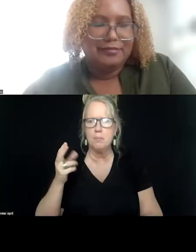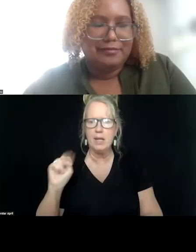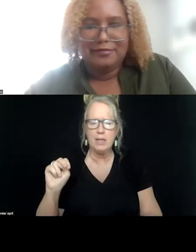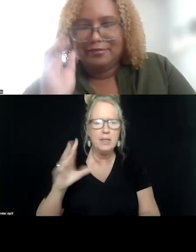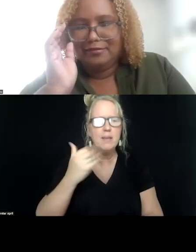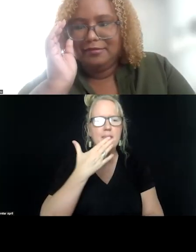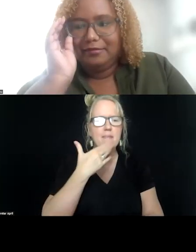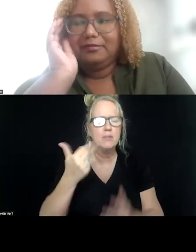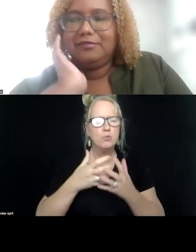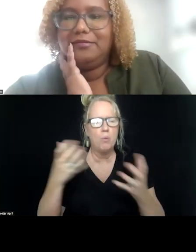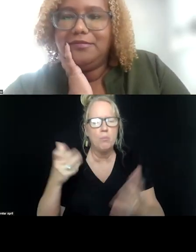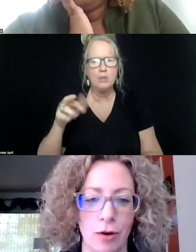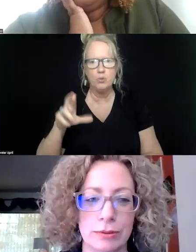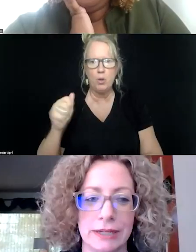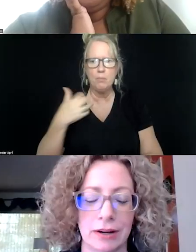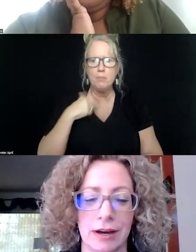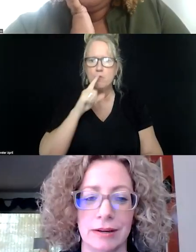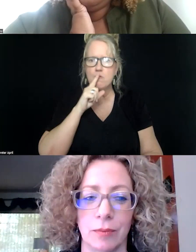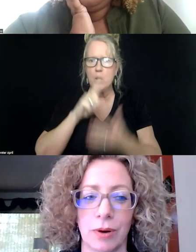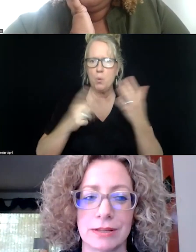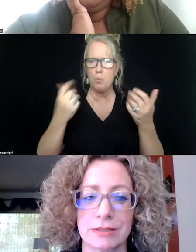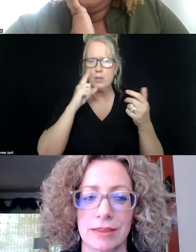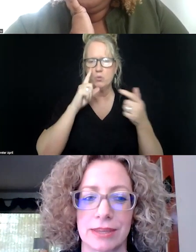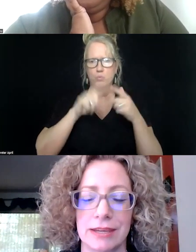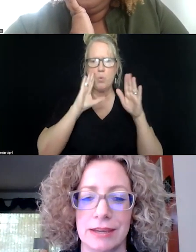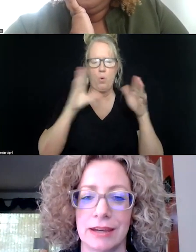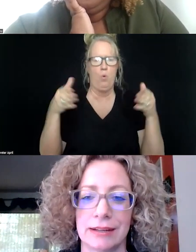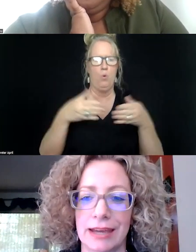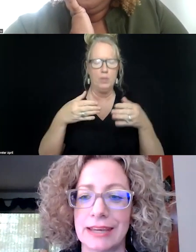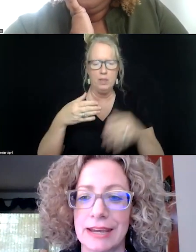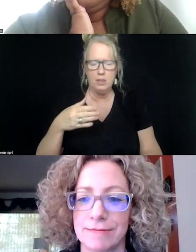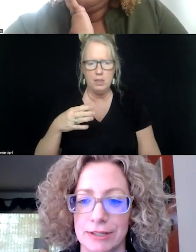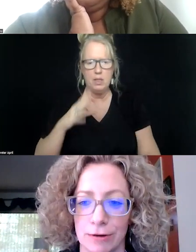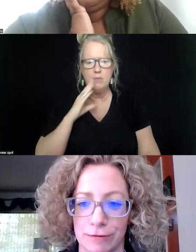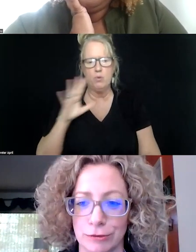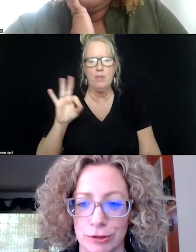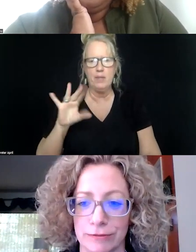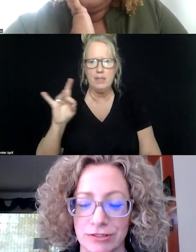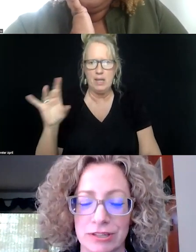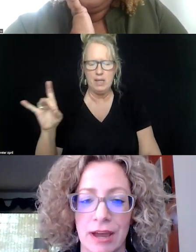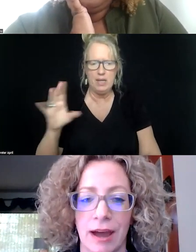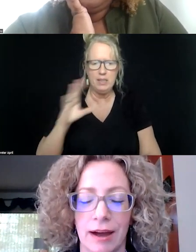WHAT I WANT TO HONE IN ON WAS THE 988 VIDEO PHONE SERVICE.